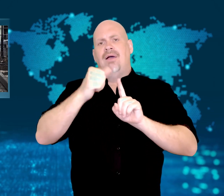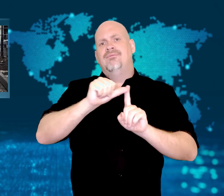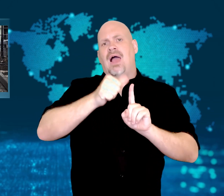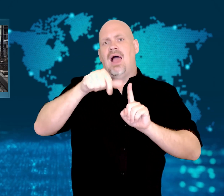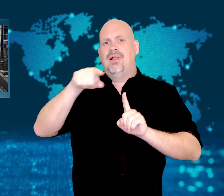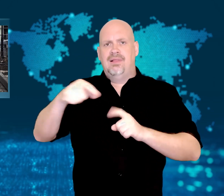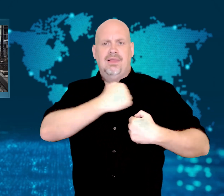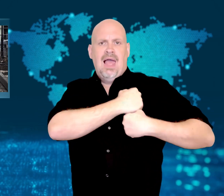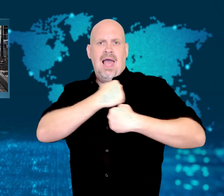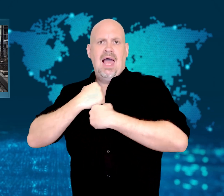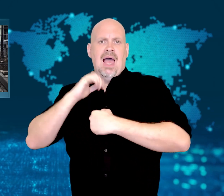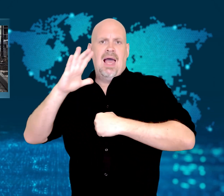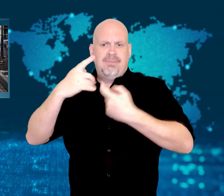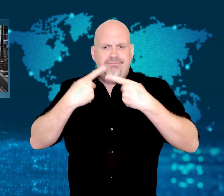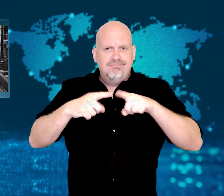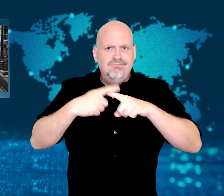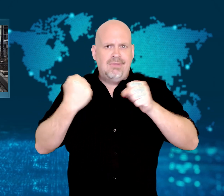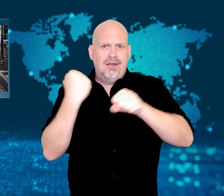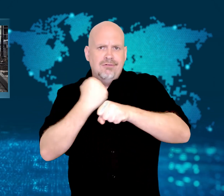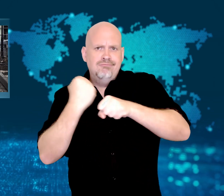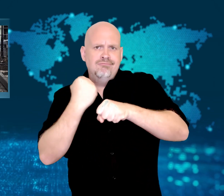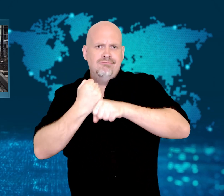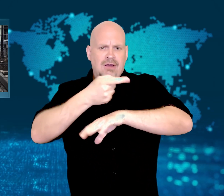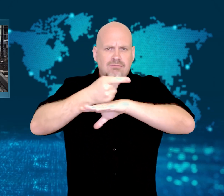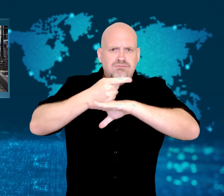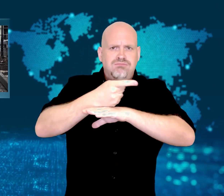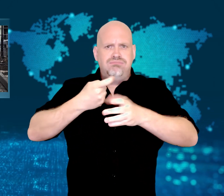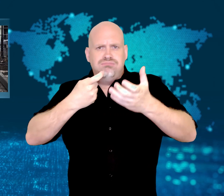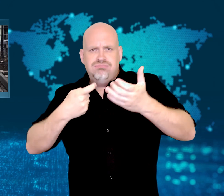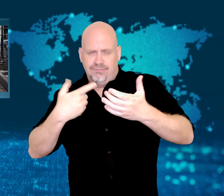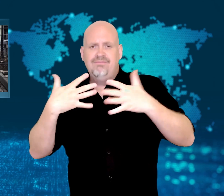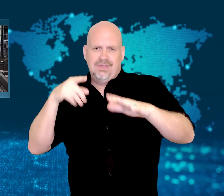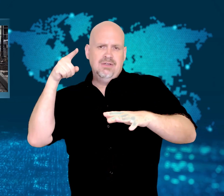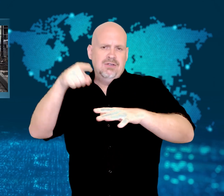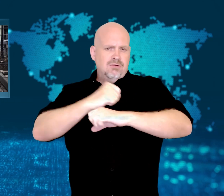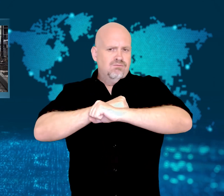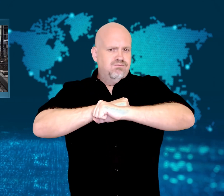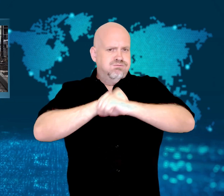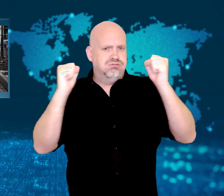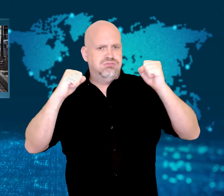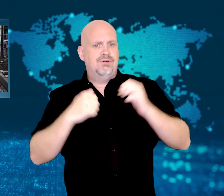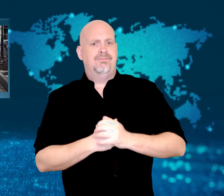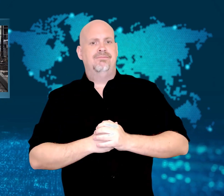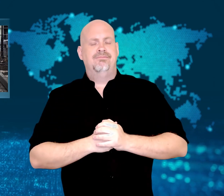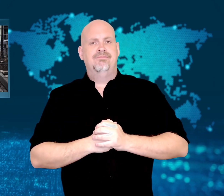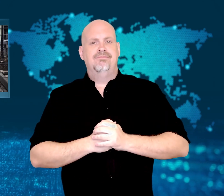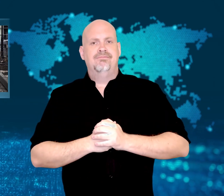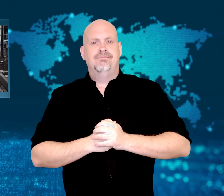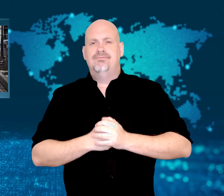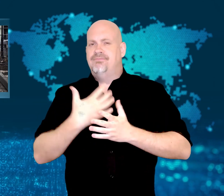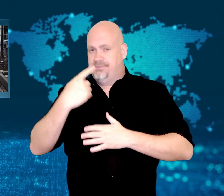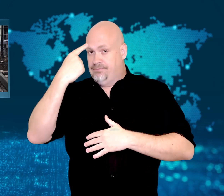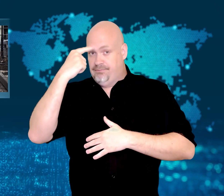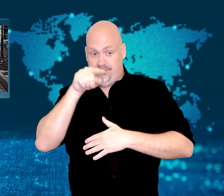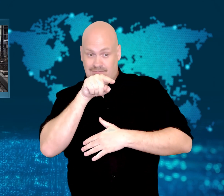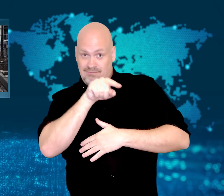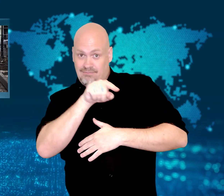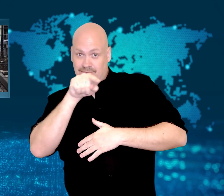made the weapons that sank Russia's Moskva warship.